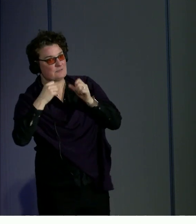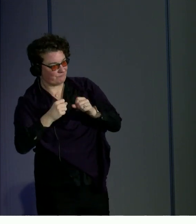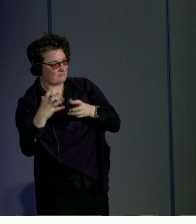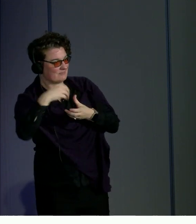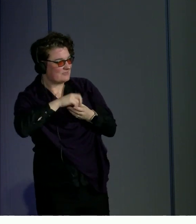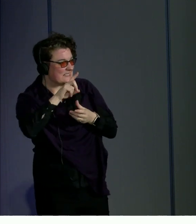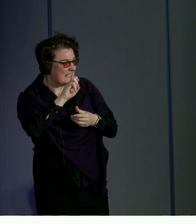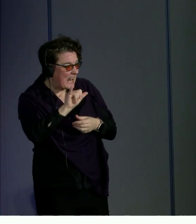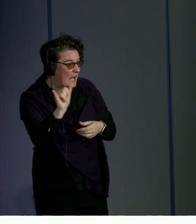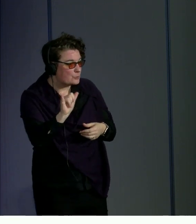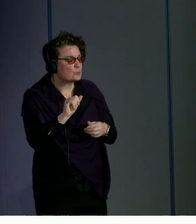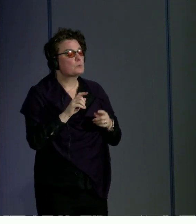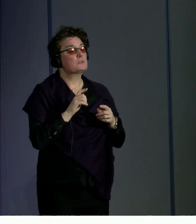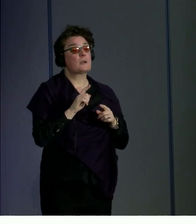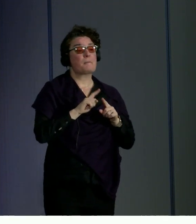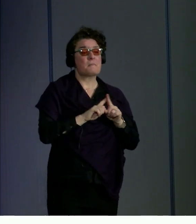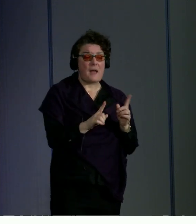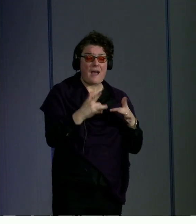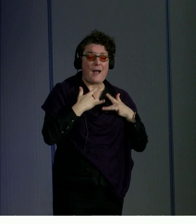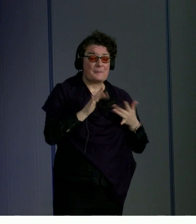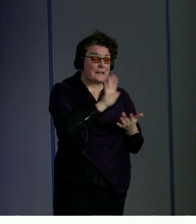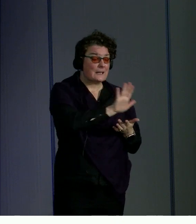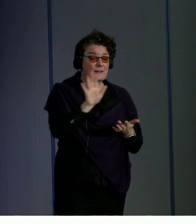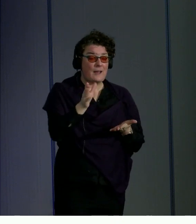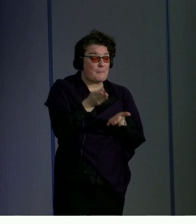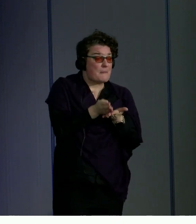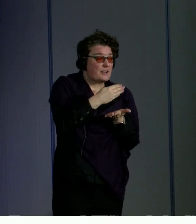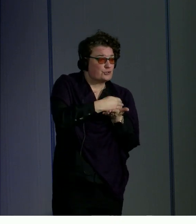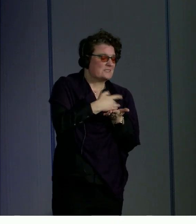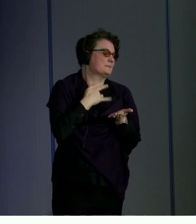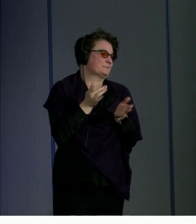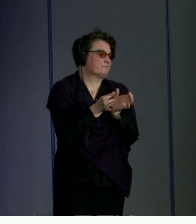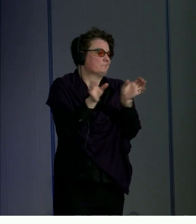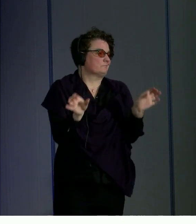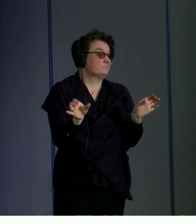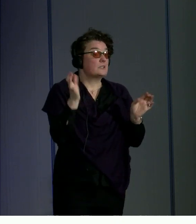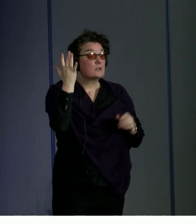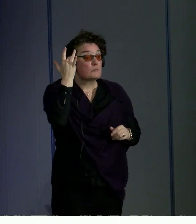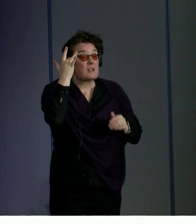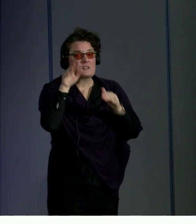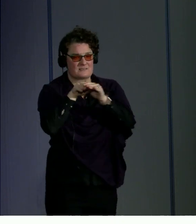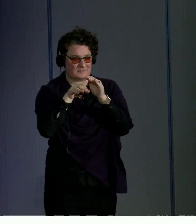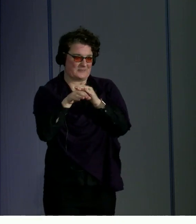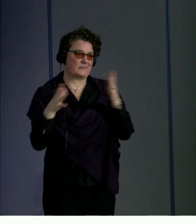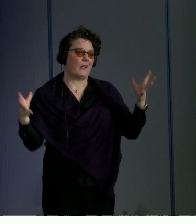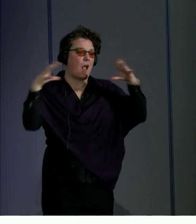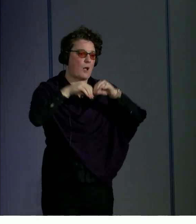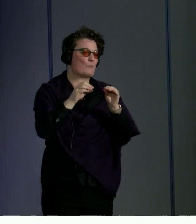separate. And that's because accessibility covers a wider variety of work, including significant